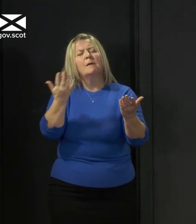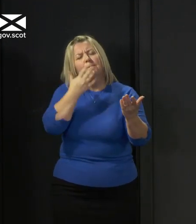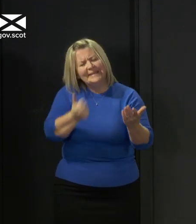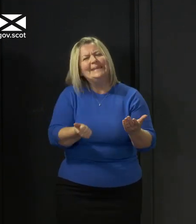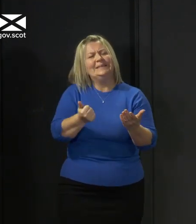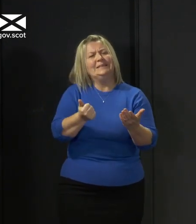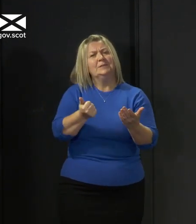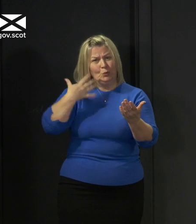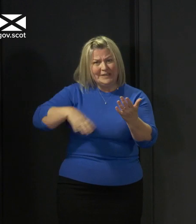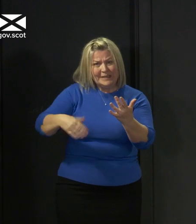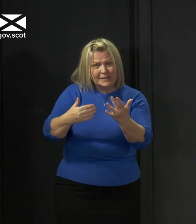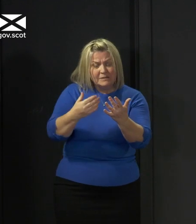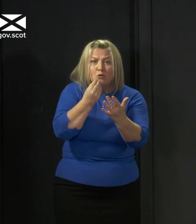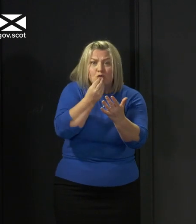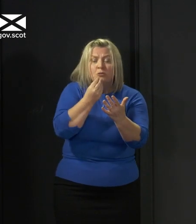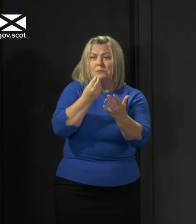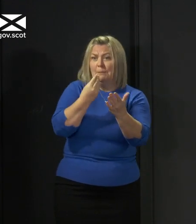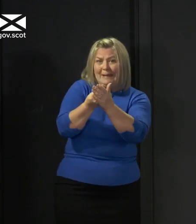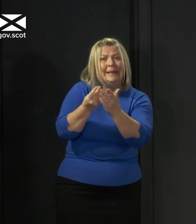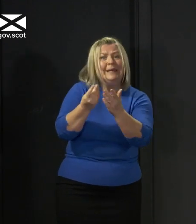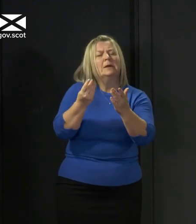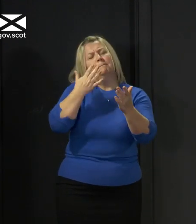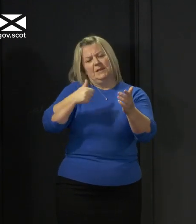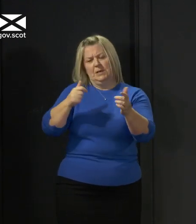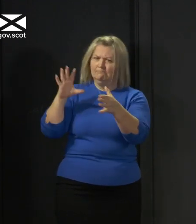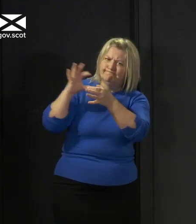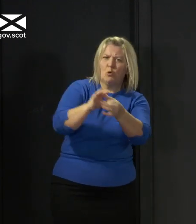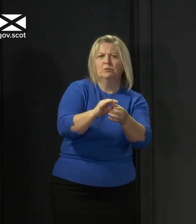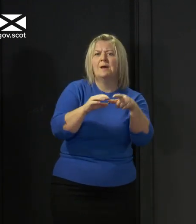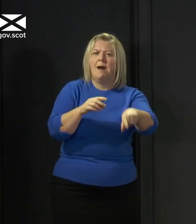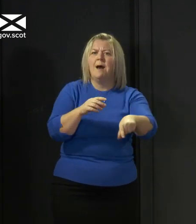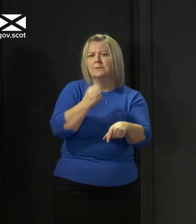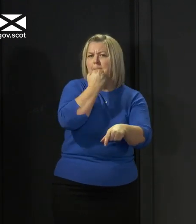that help and we will make sure that you get it second issue I want to briefly